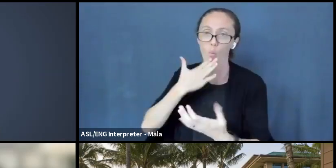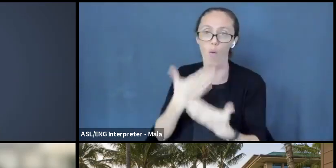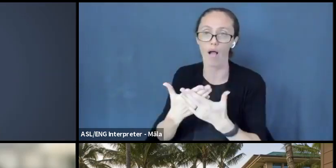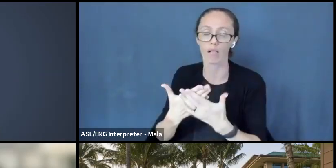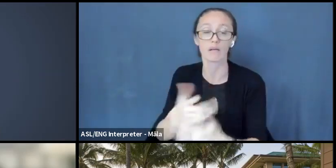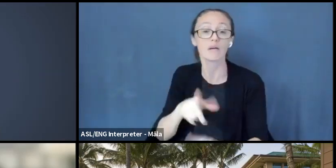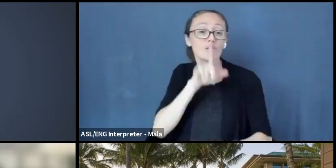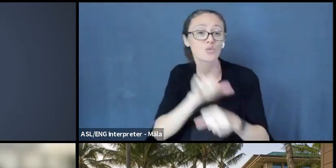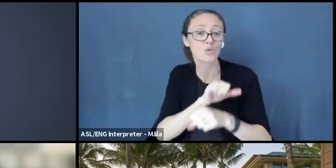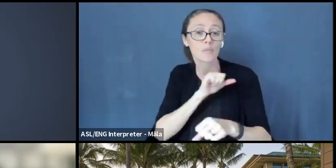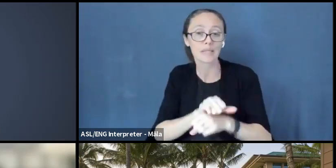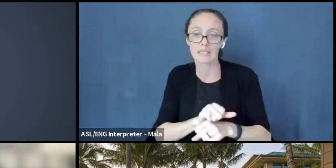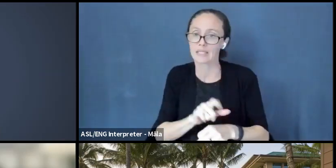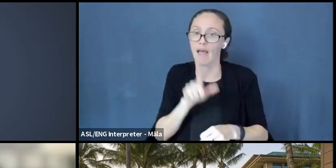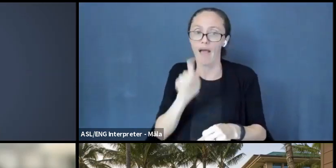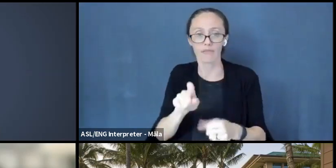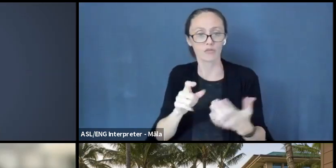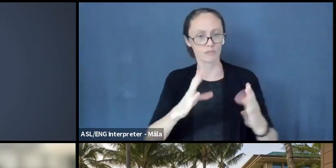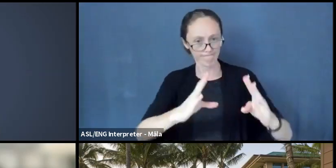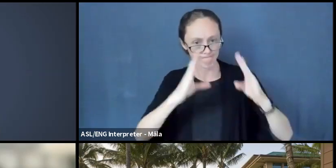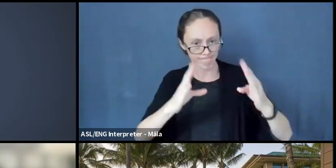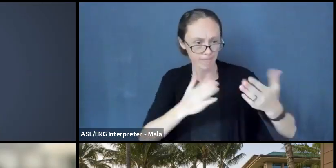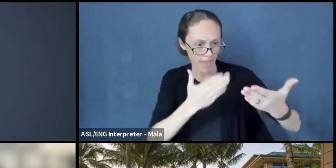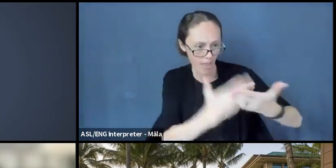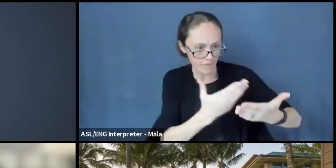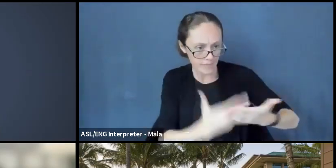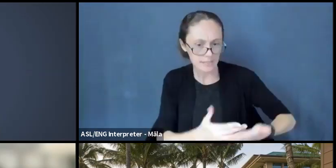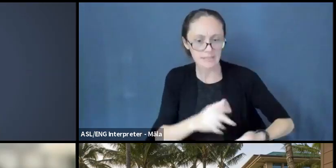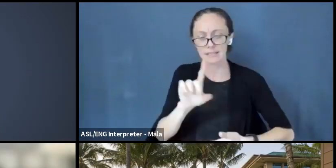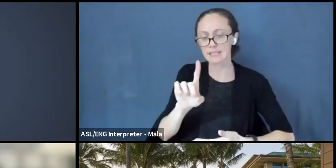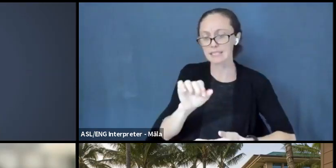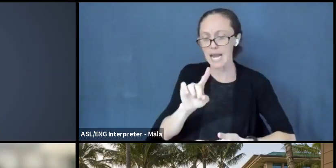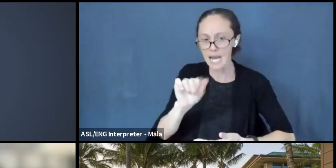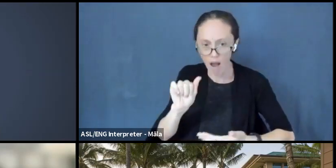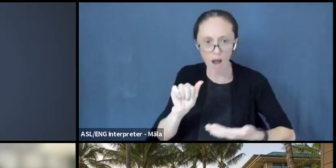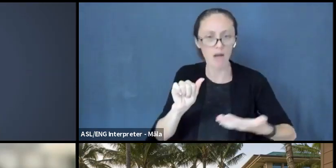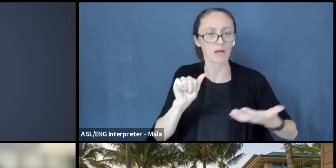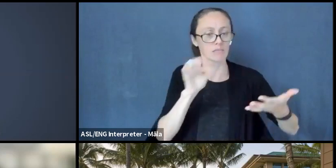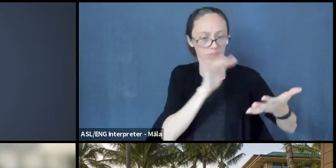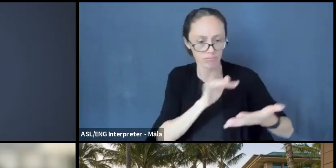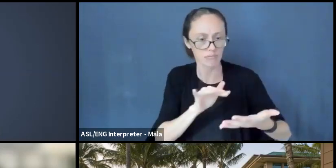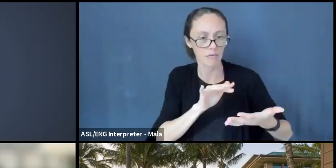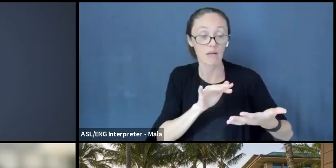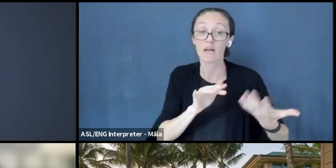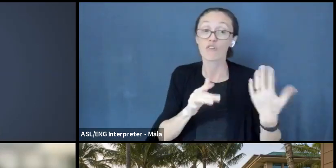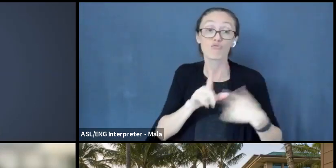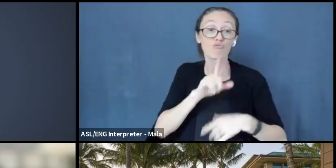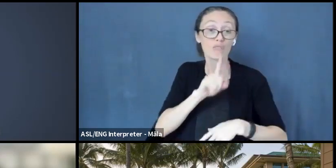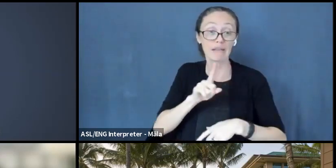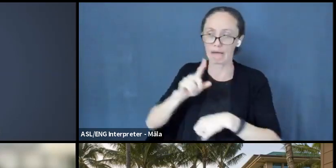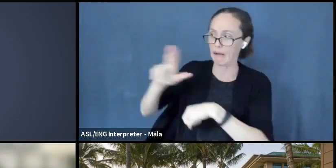Follow the evidence as far as what is happening both at the national level, global level and you're own community.